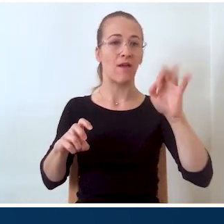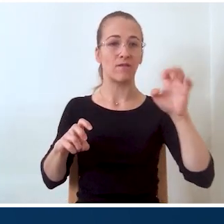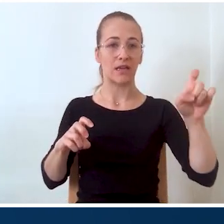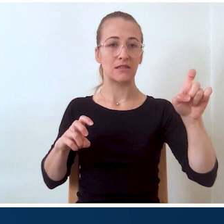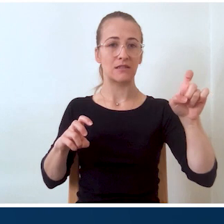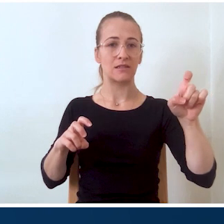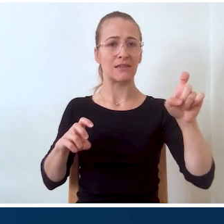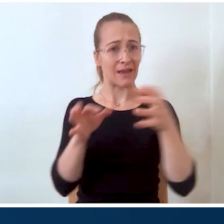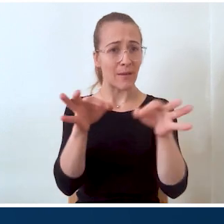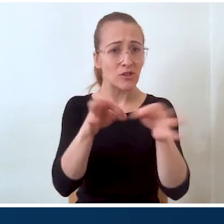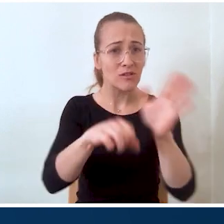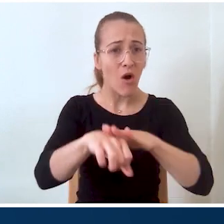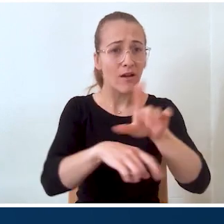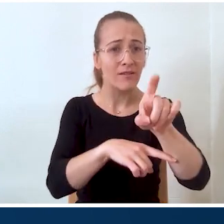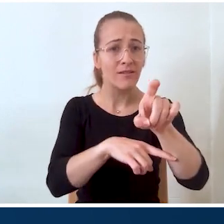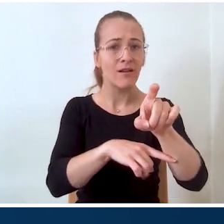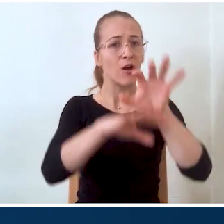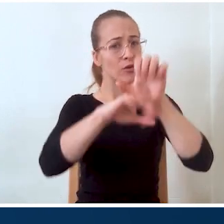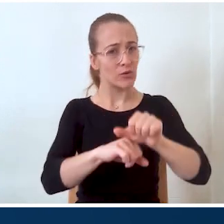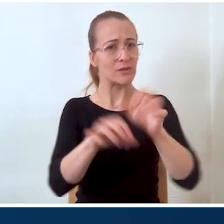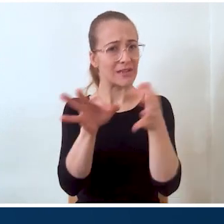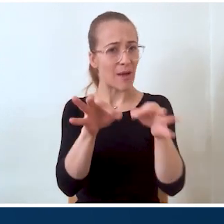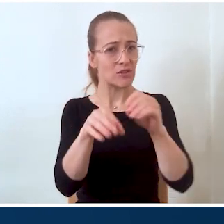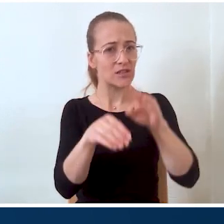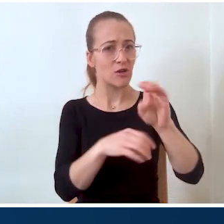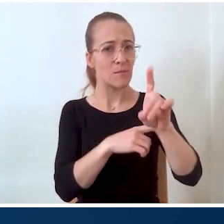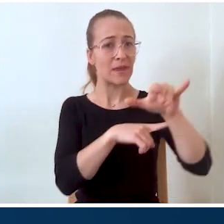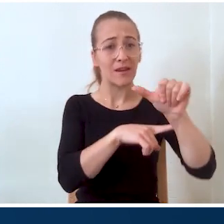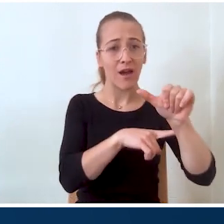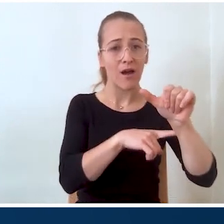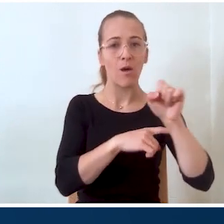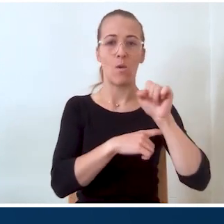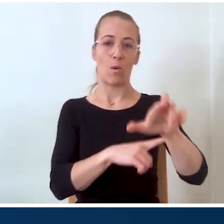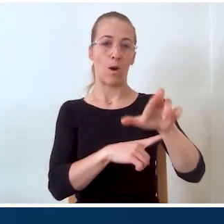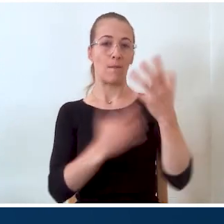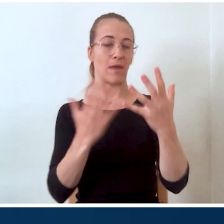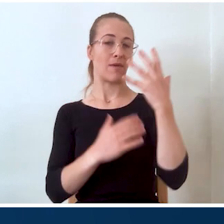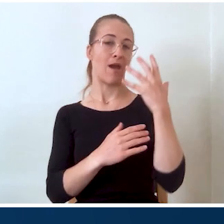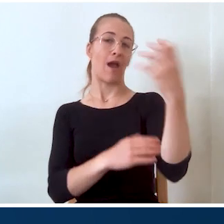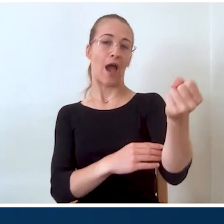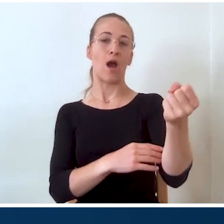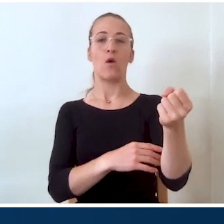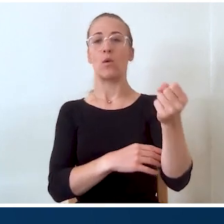Have you gotten used to captions in your media? Or you're out going to a restaurant